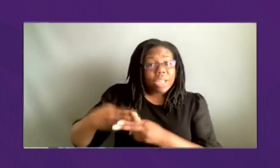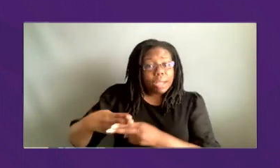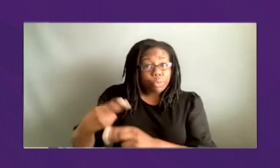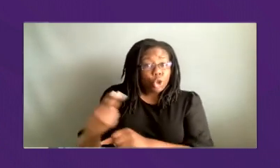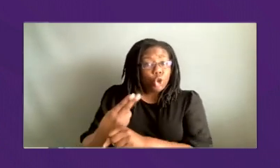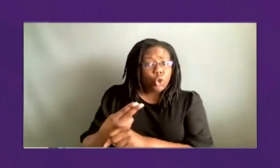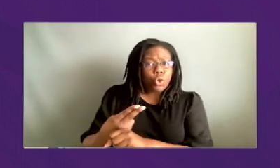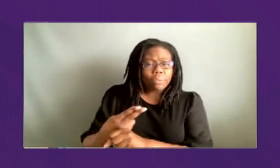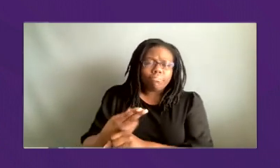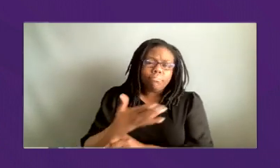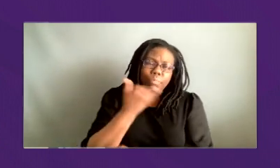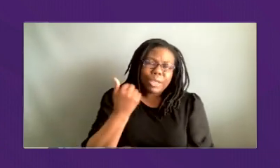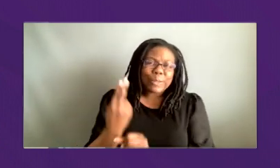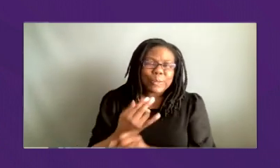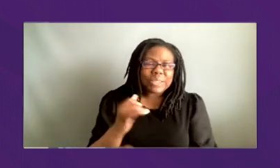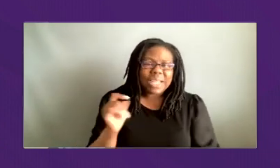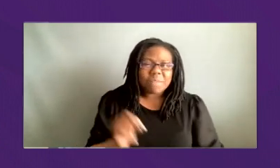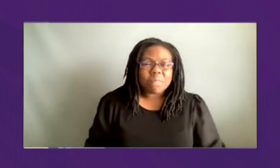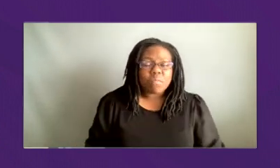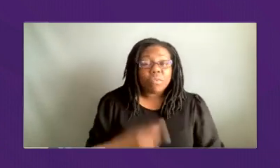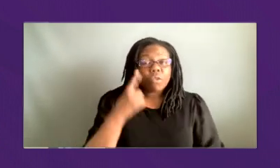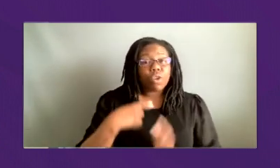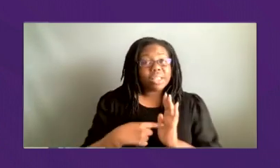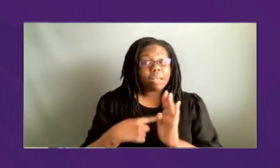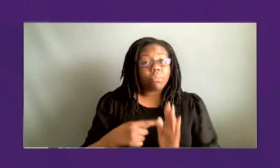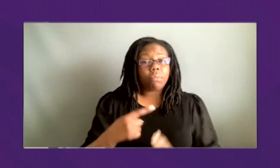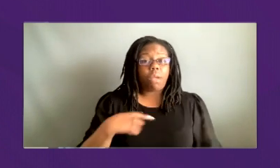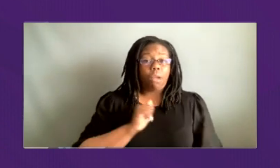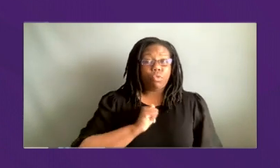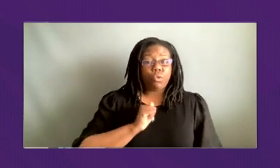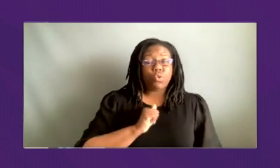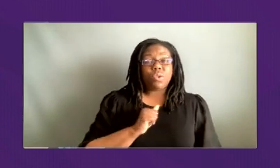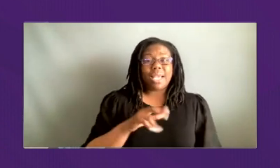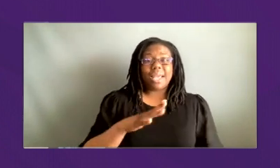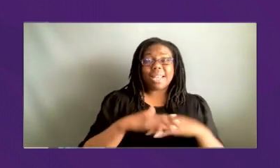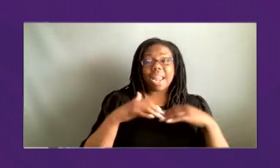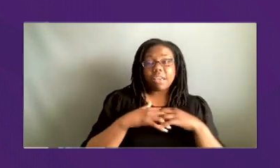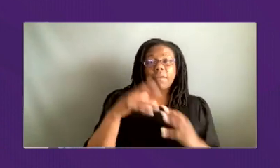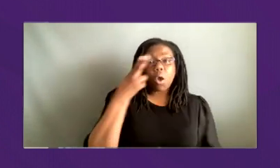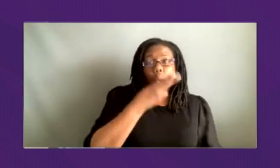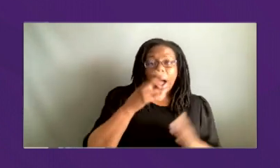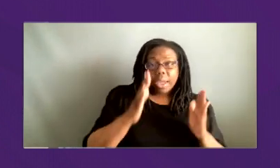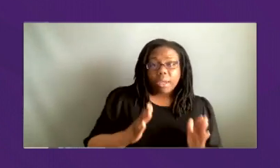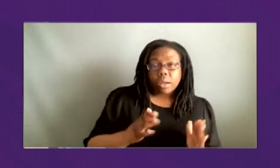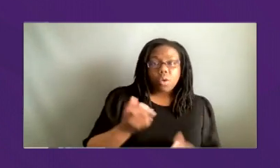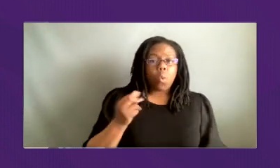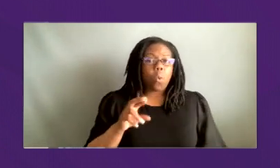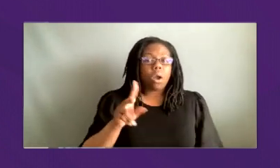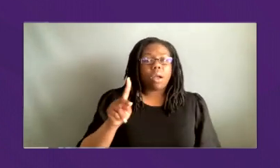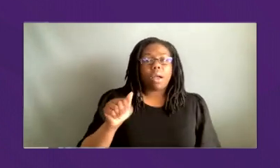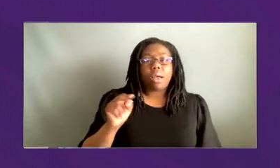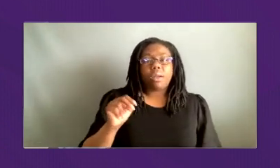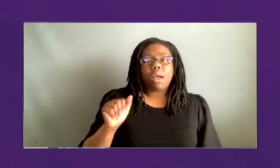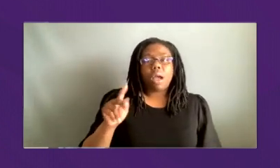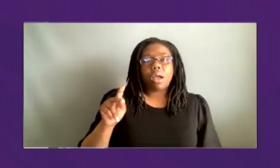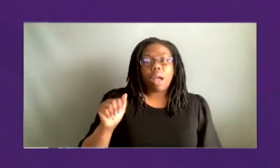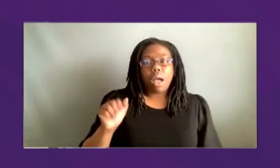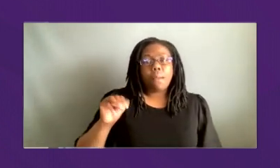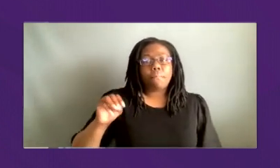example, I use Native Hawaiian or Kanaka Maoli to introduce myself. Should we avoid using the term